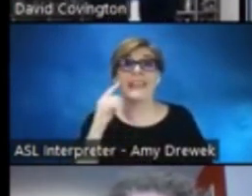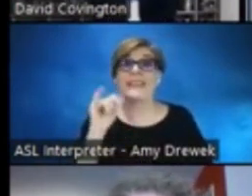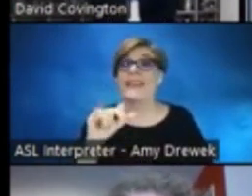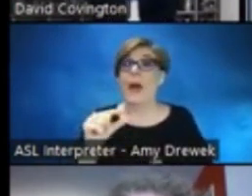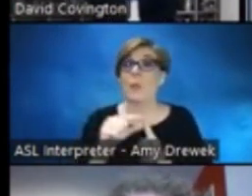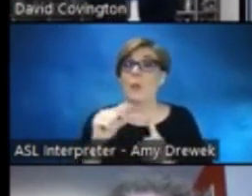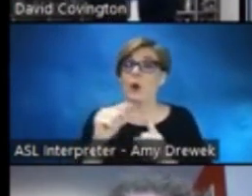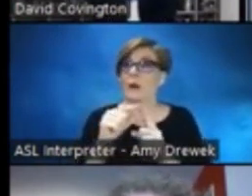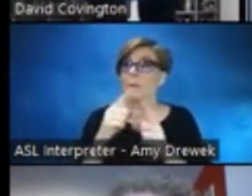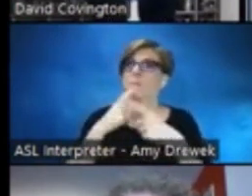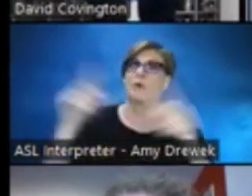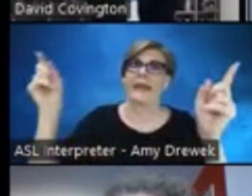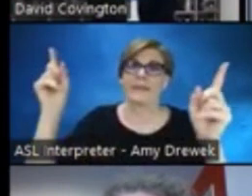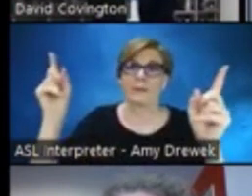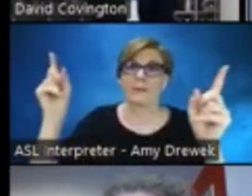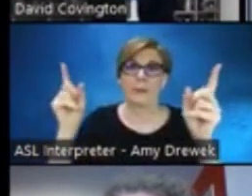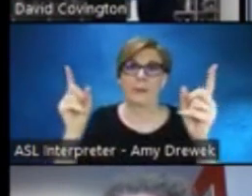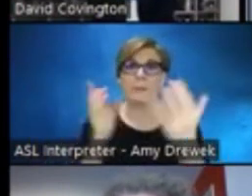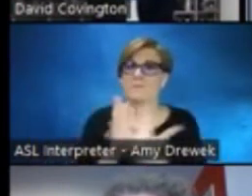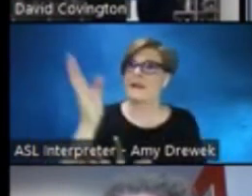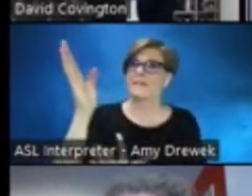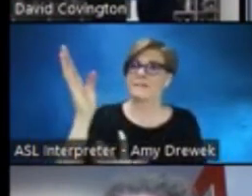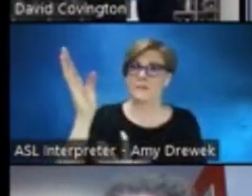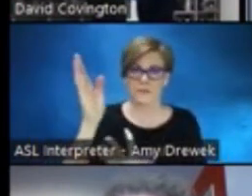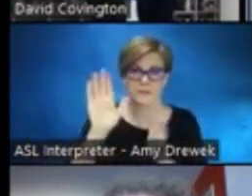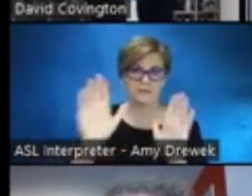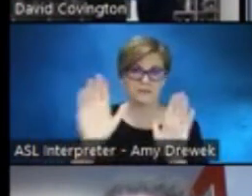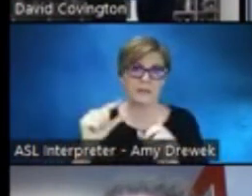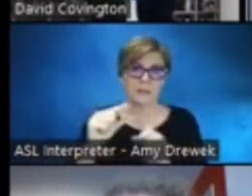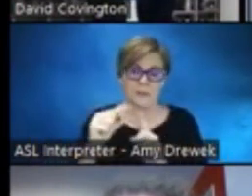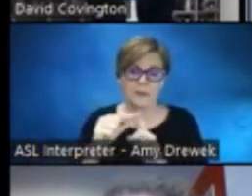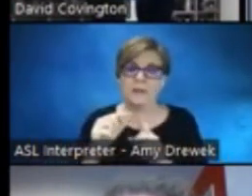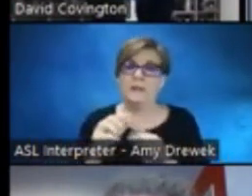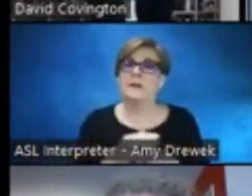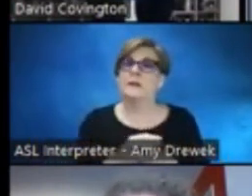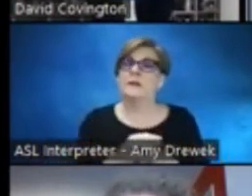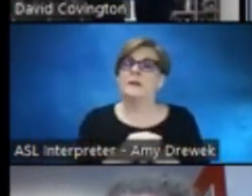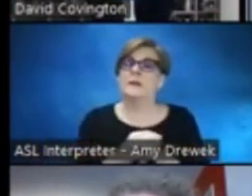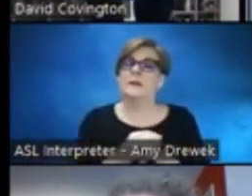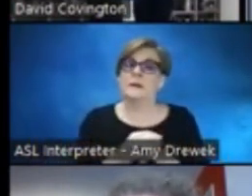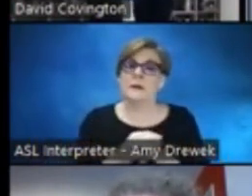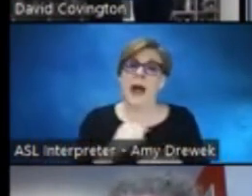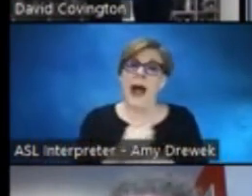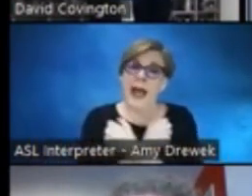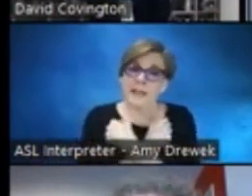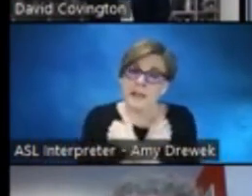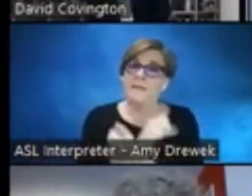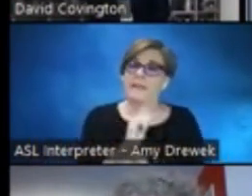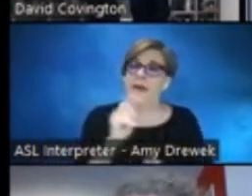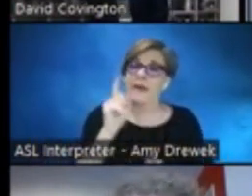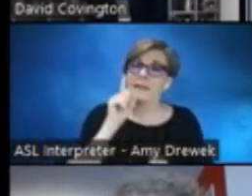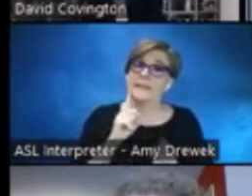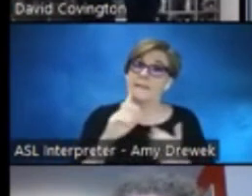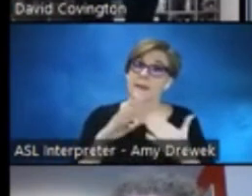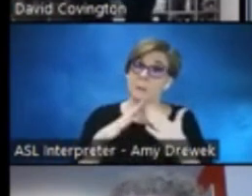WHAT I LOVE IS THAT DEAF COMMUNITY HAS THE SAME ACCESS AS THE